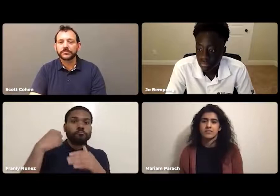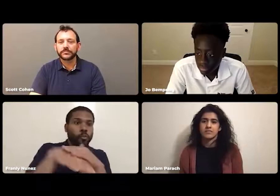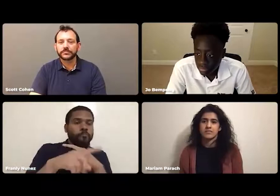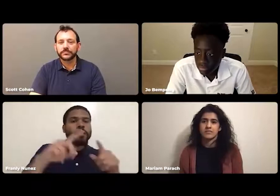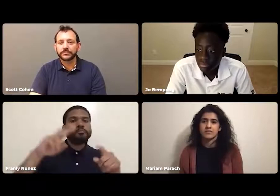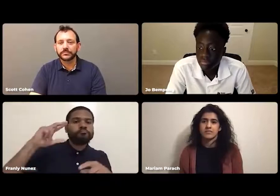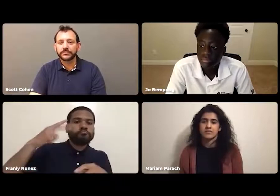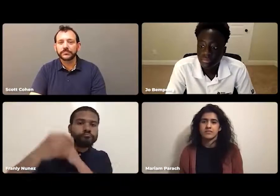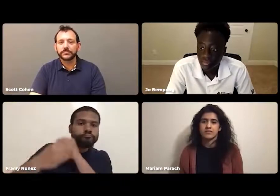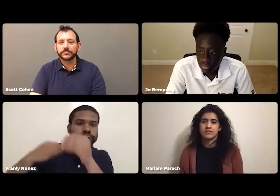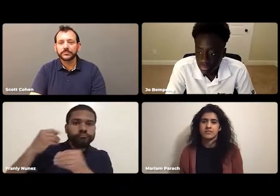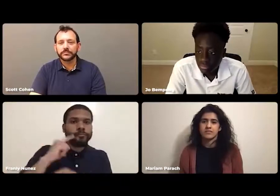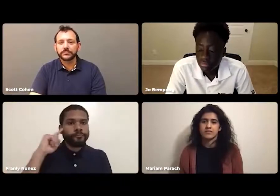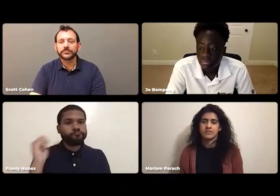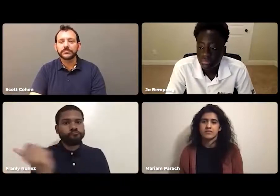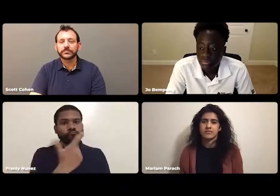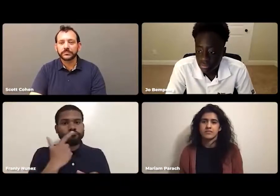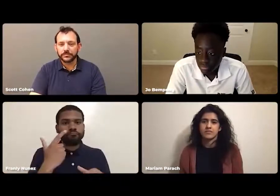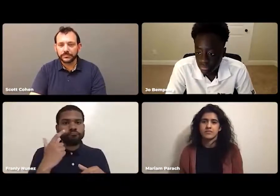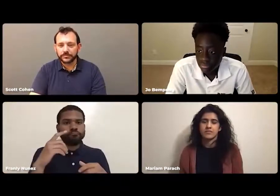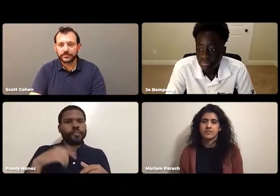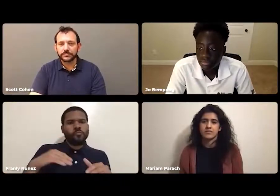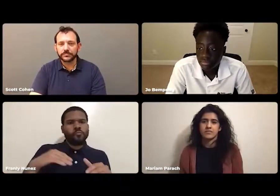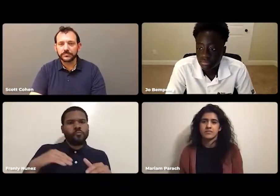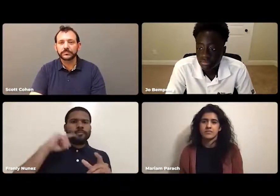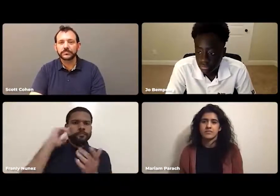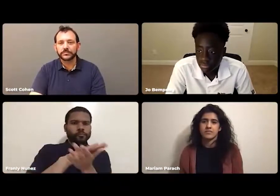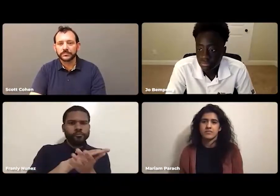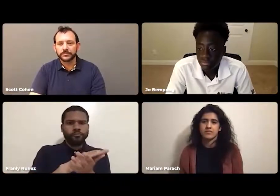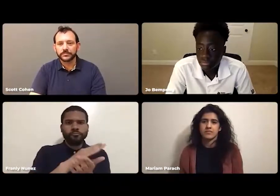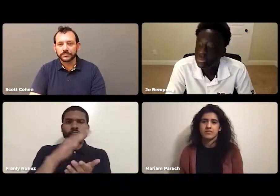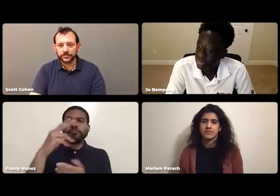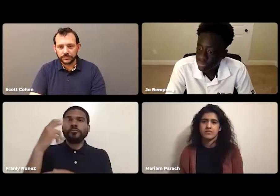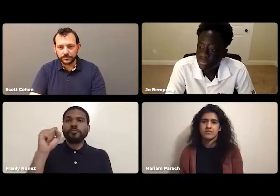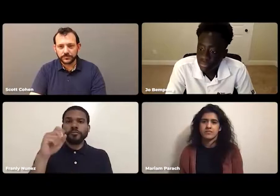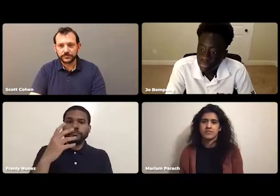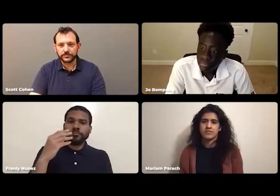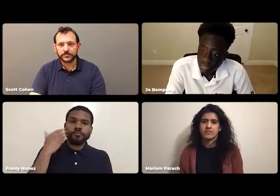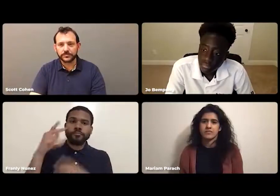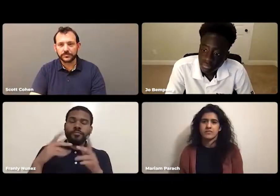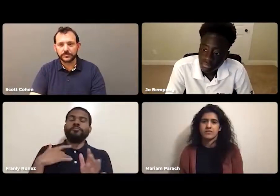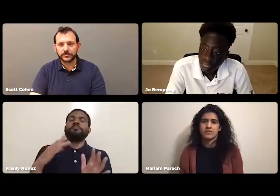K-12 was a large, international school. It was a deaf school.